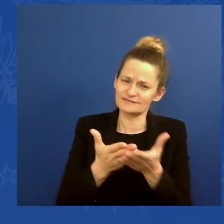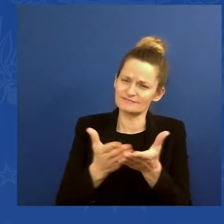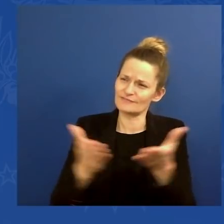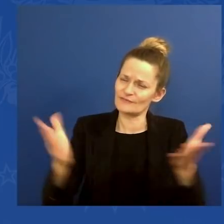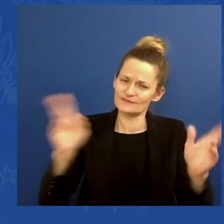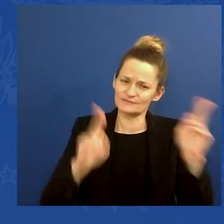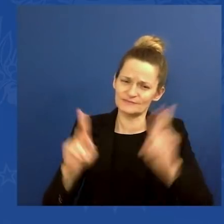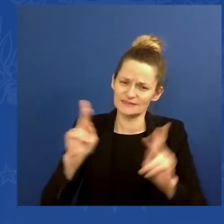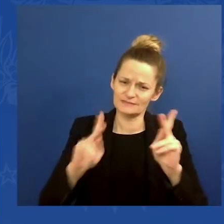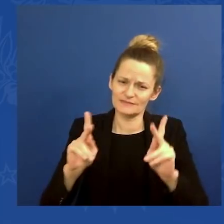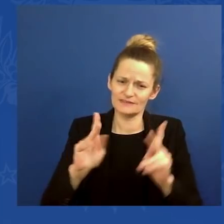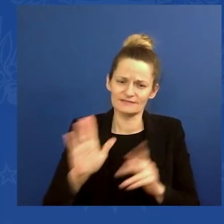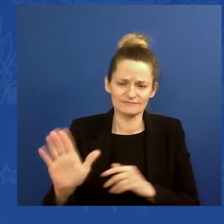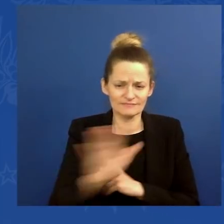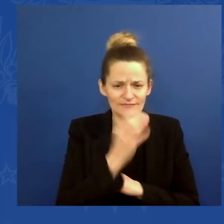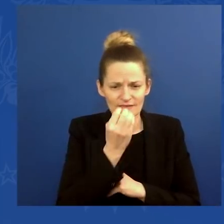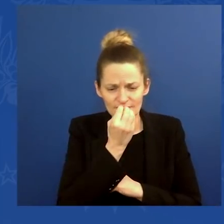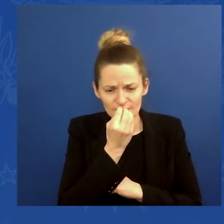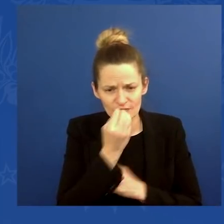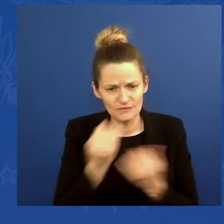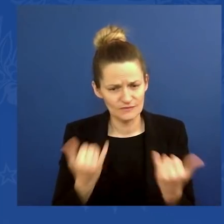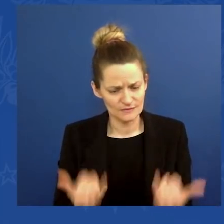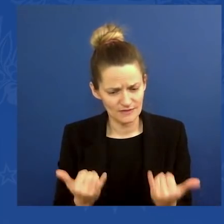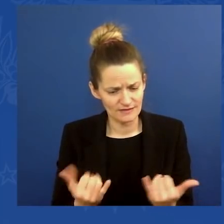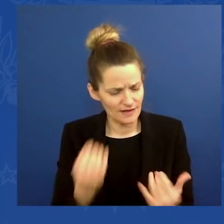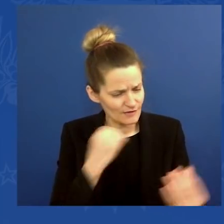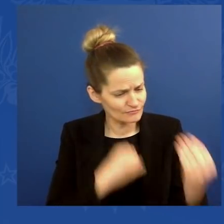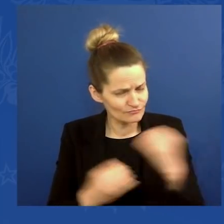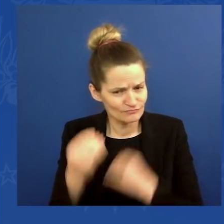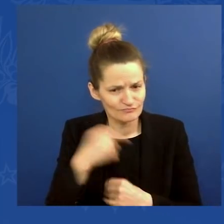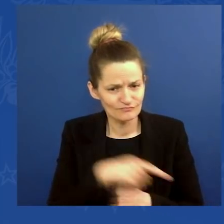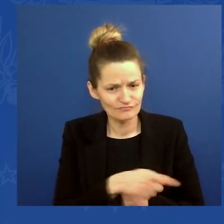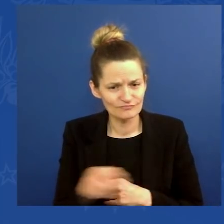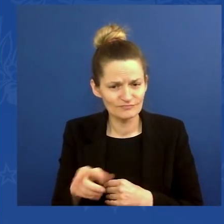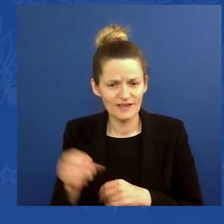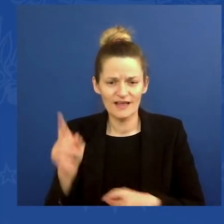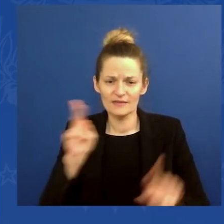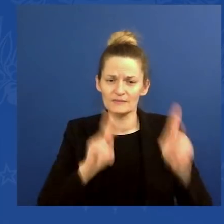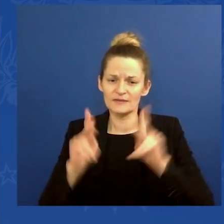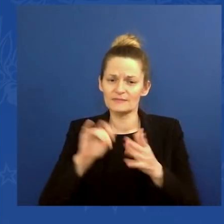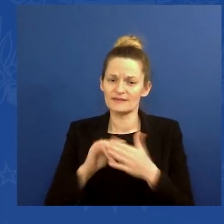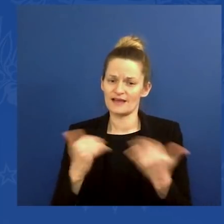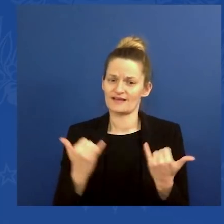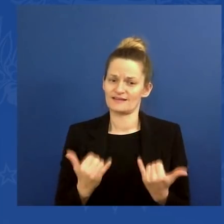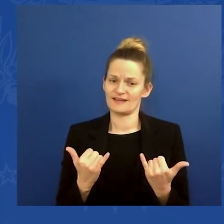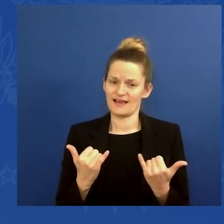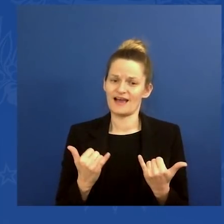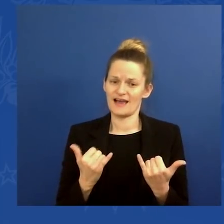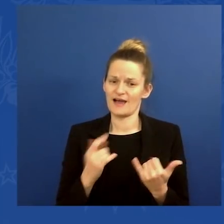we are about to partake of those who have prepared it and will serve it.